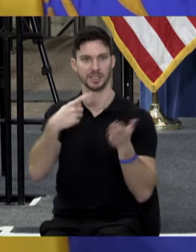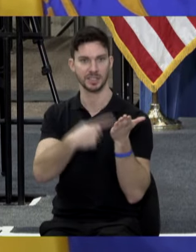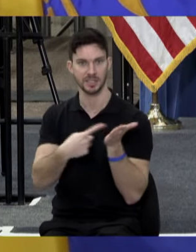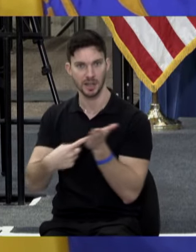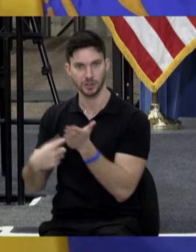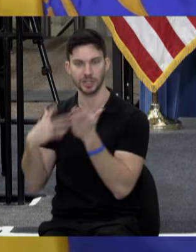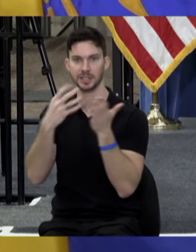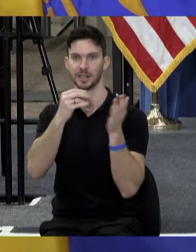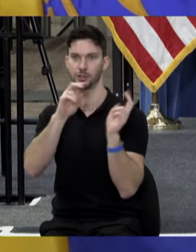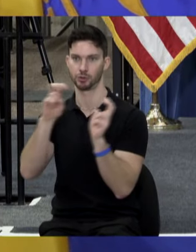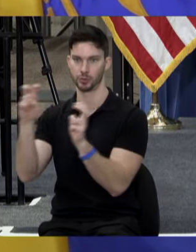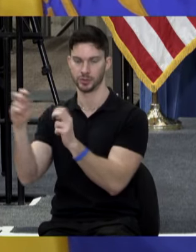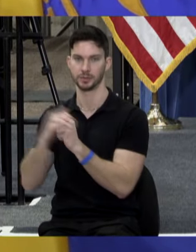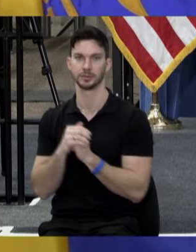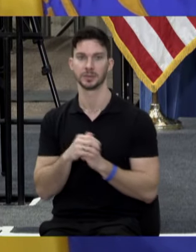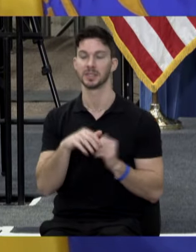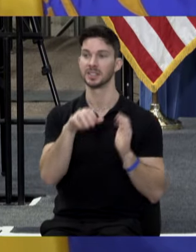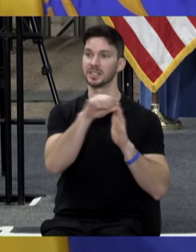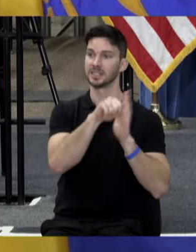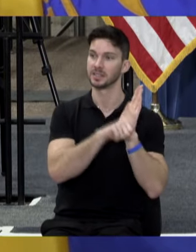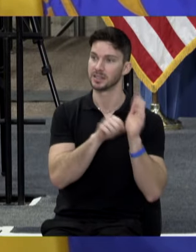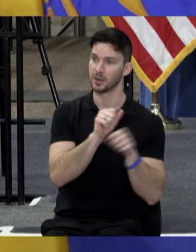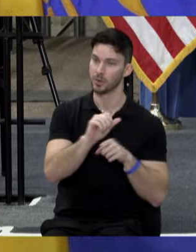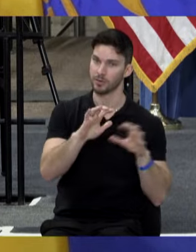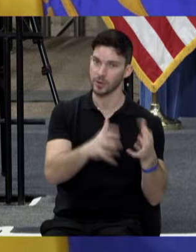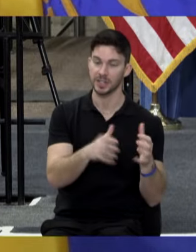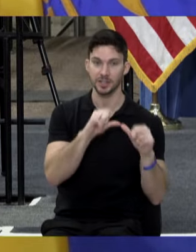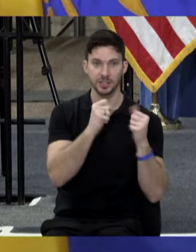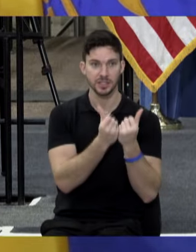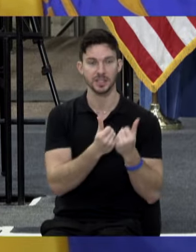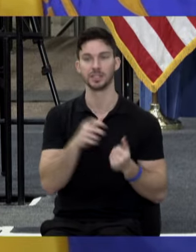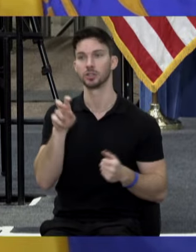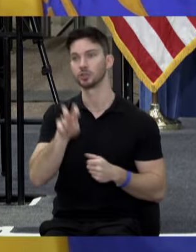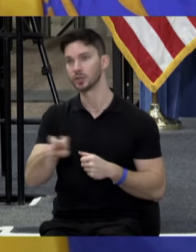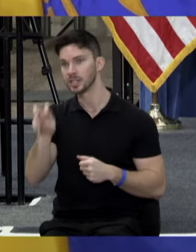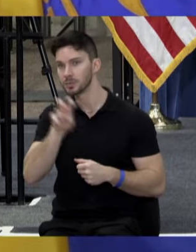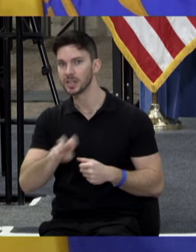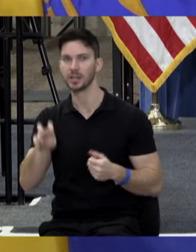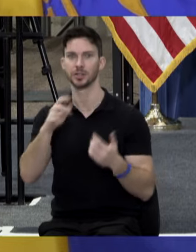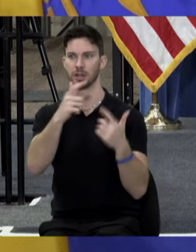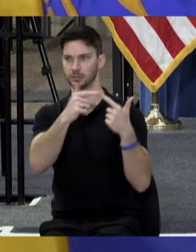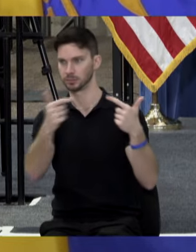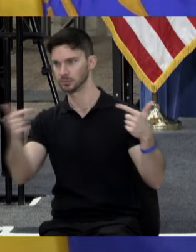workforce agencies, education departments, transportation, and other supportive services